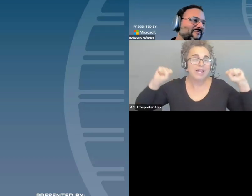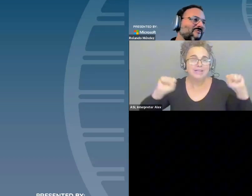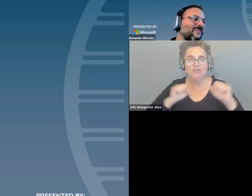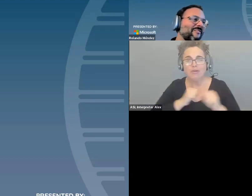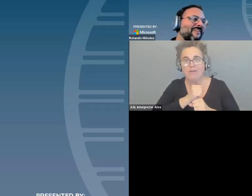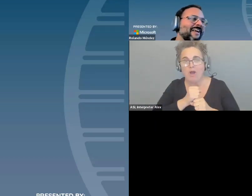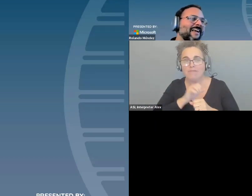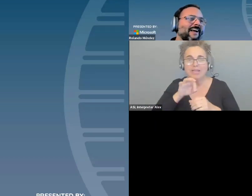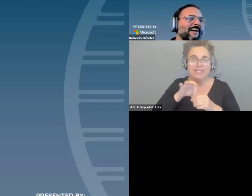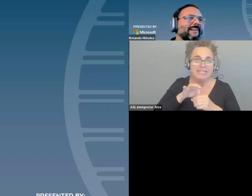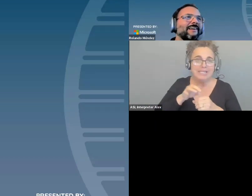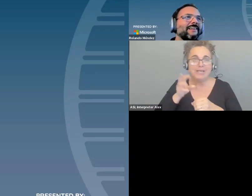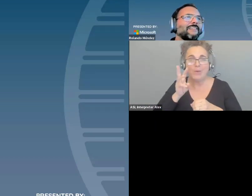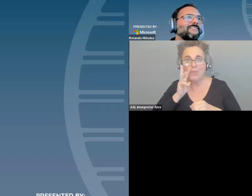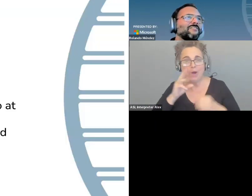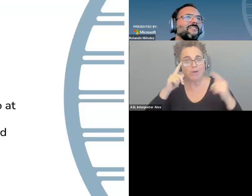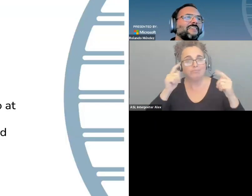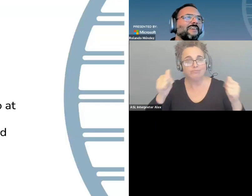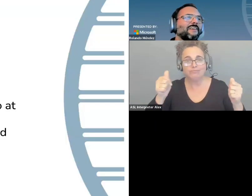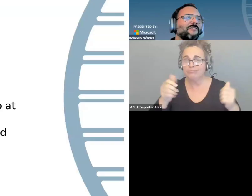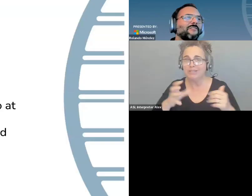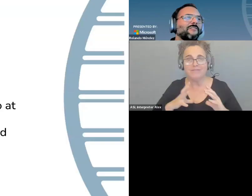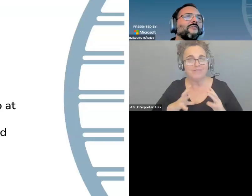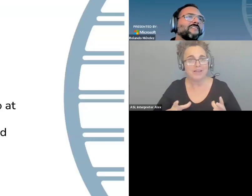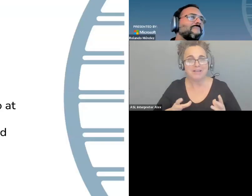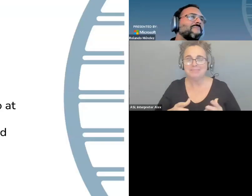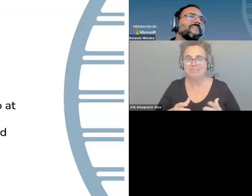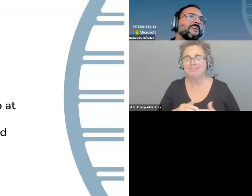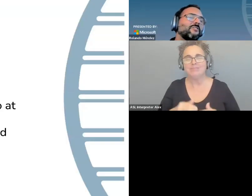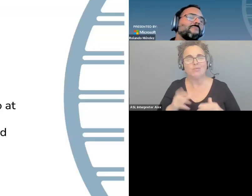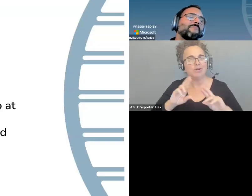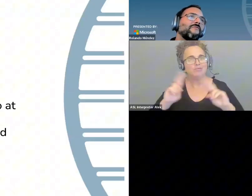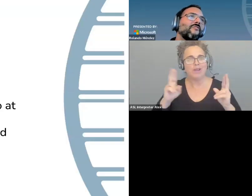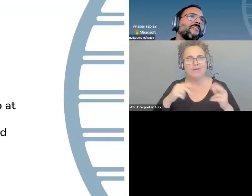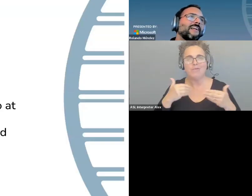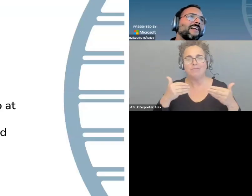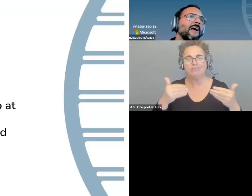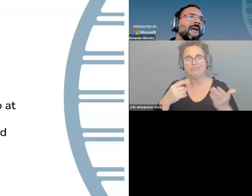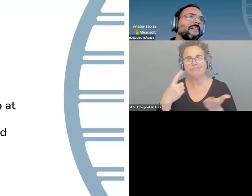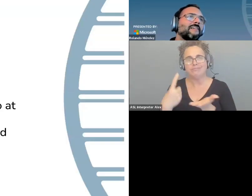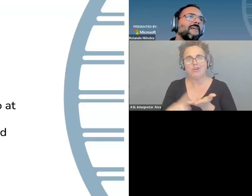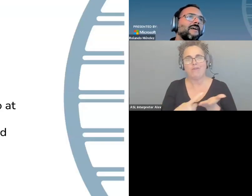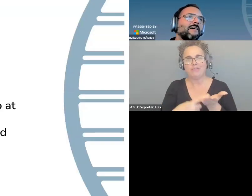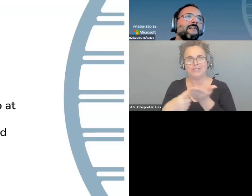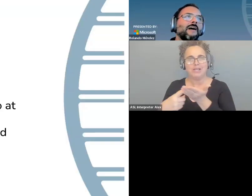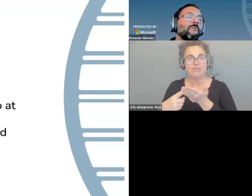or your water and let's just get ready for this conversation. But before that, let's,